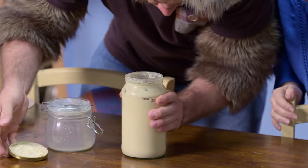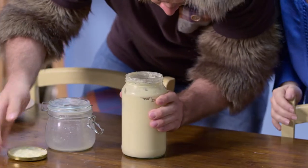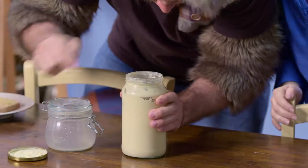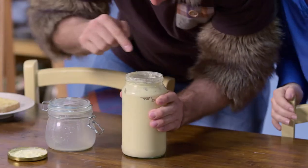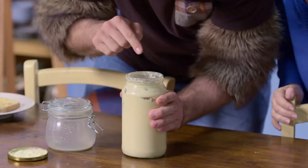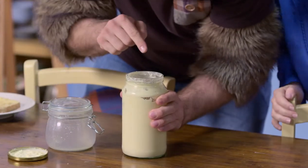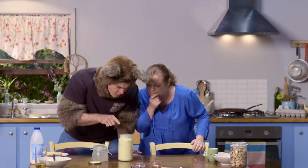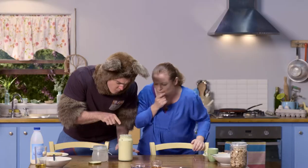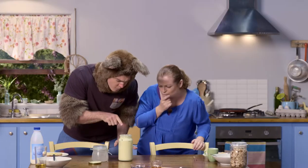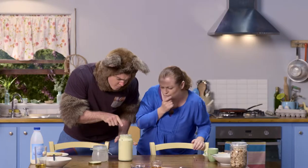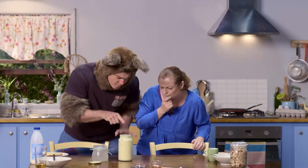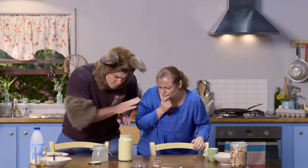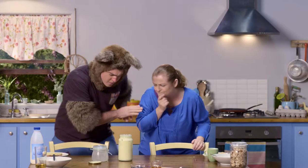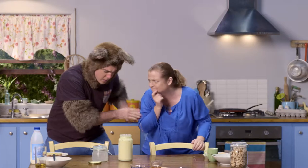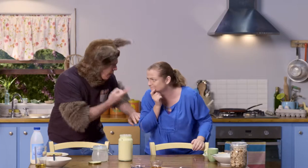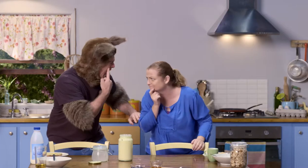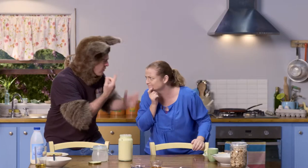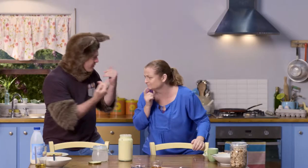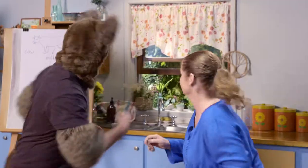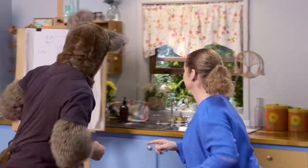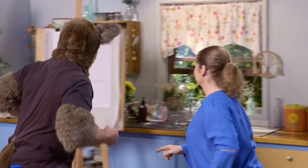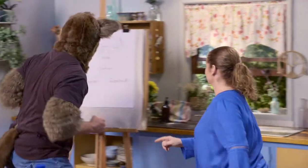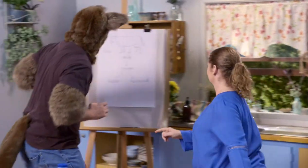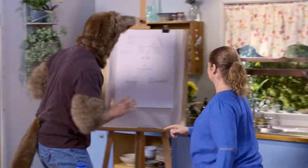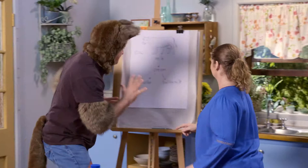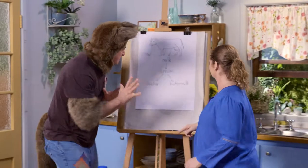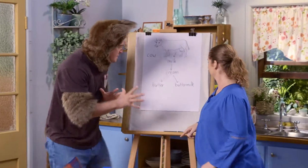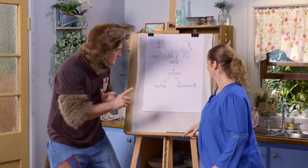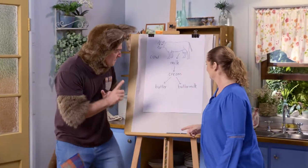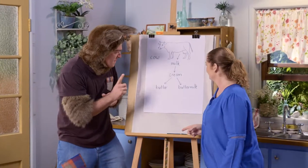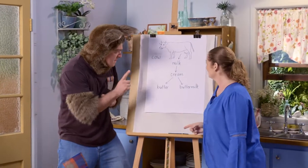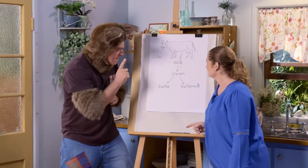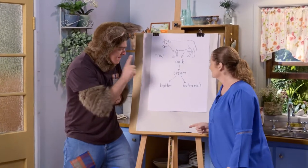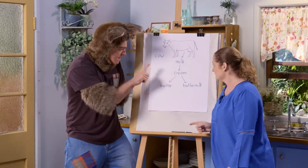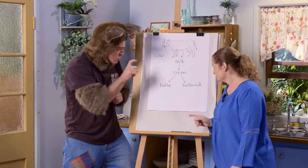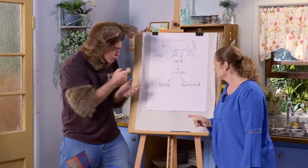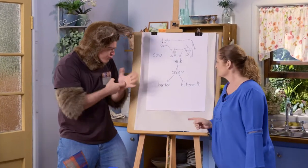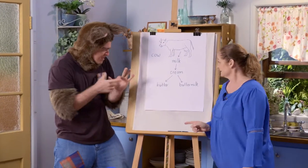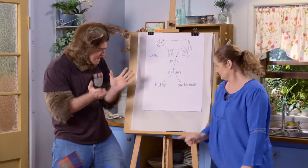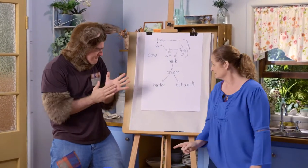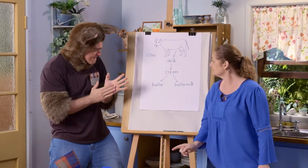Hm. Hm. Sally, let's have a look. Right, now, cream...